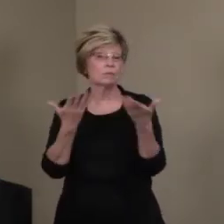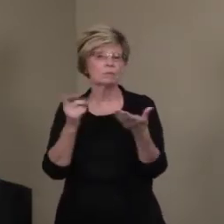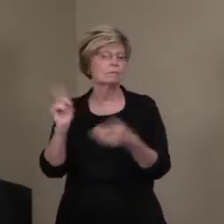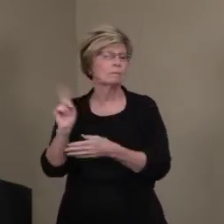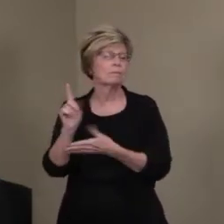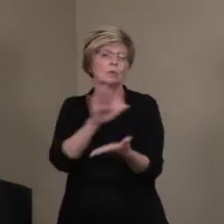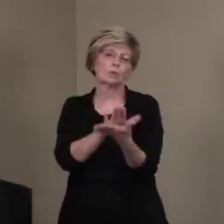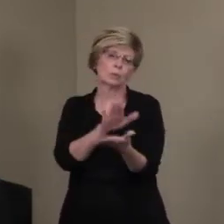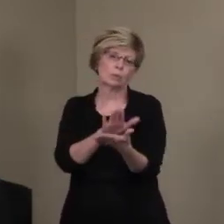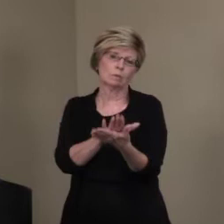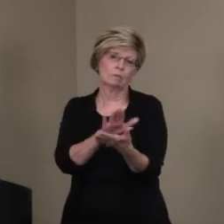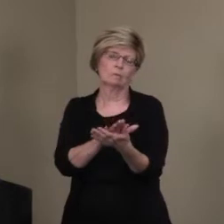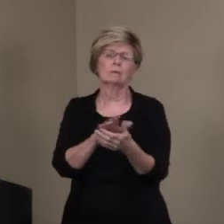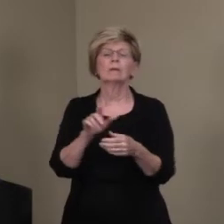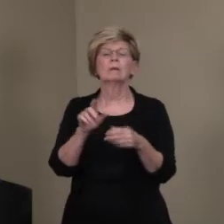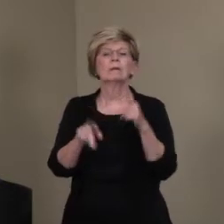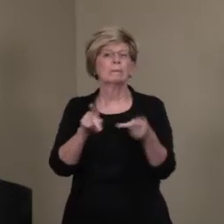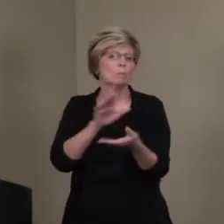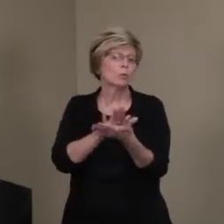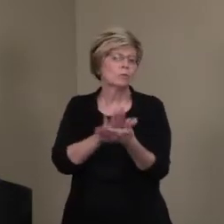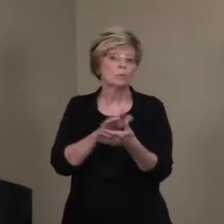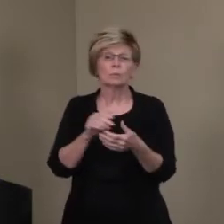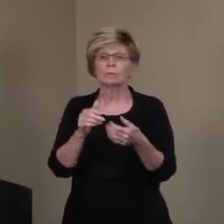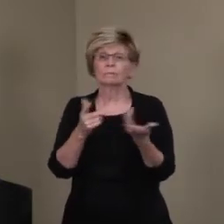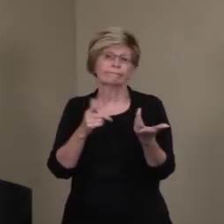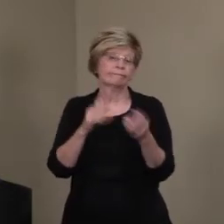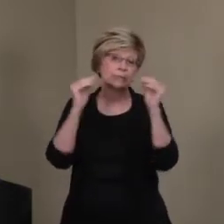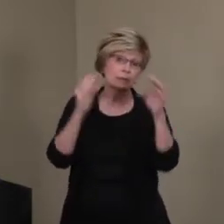quite a bit of information you're going to clean that information from school